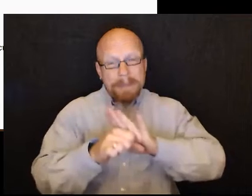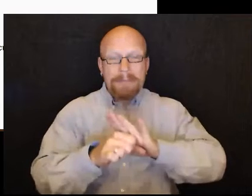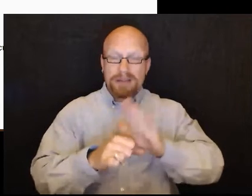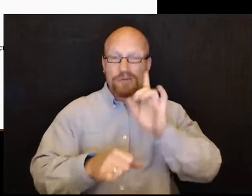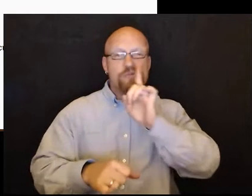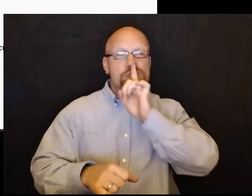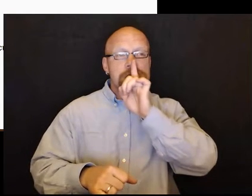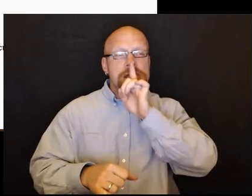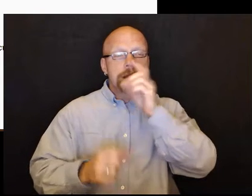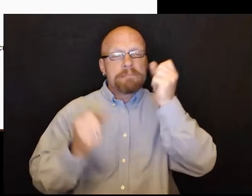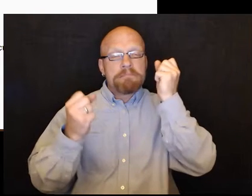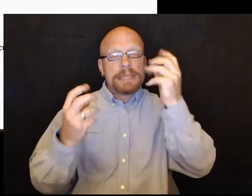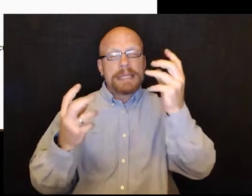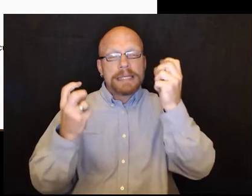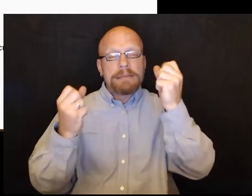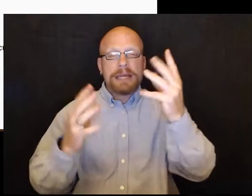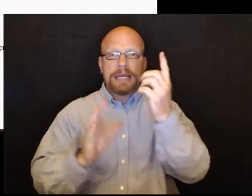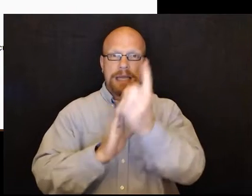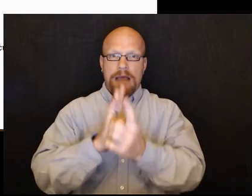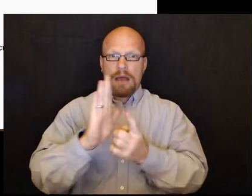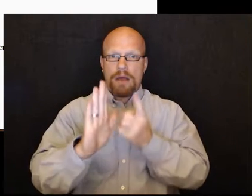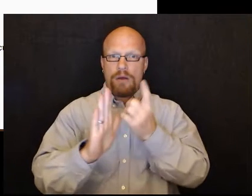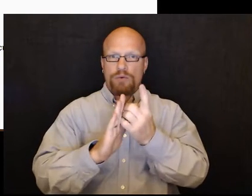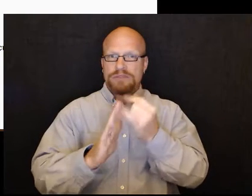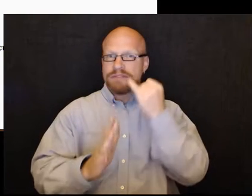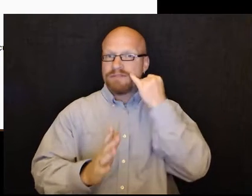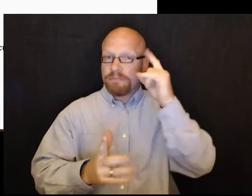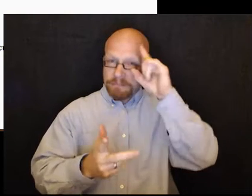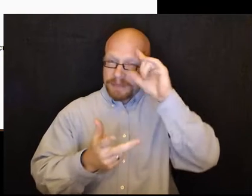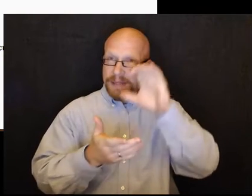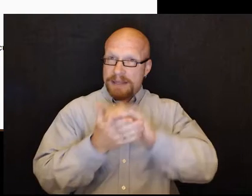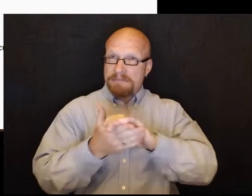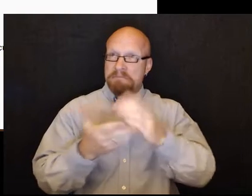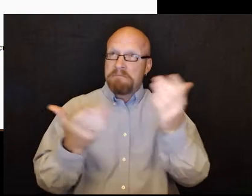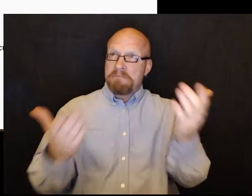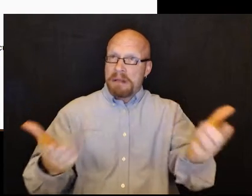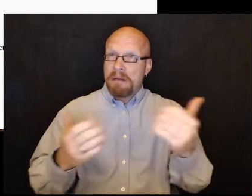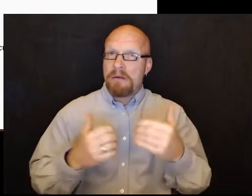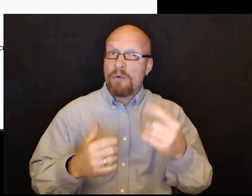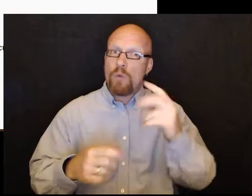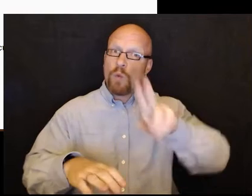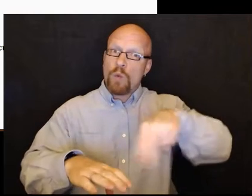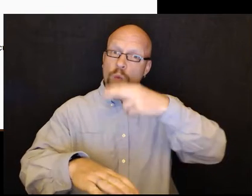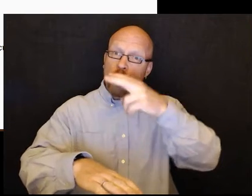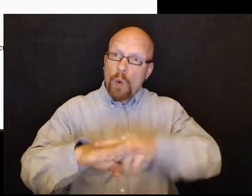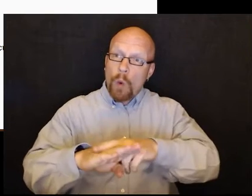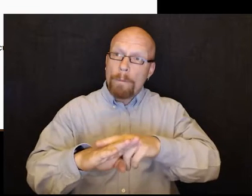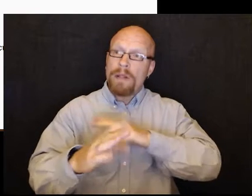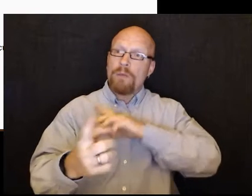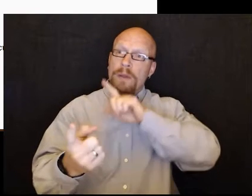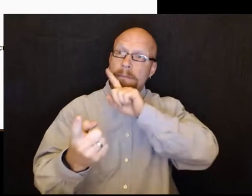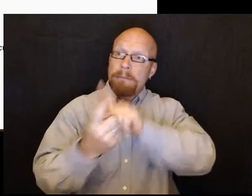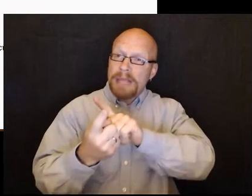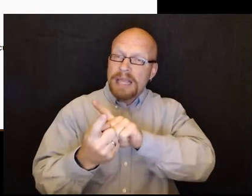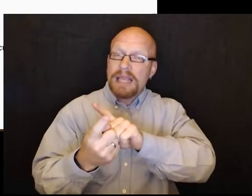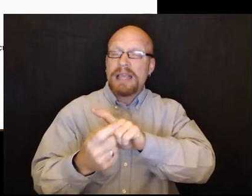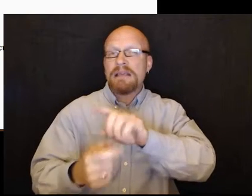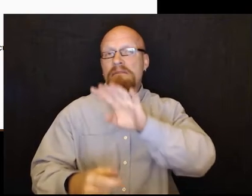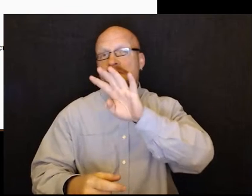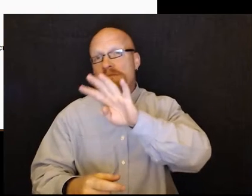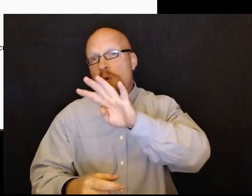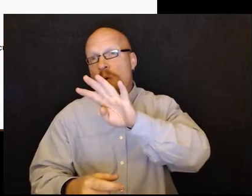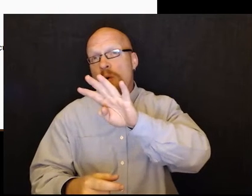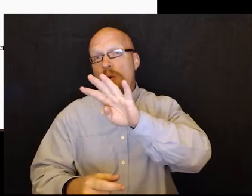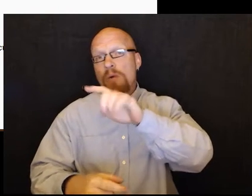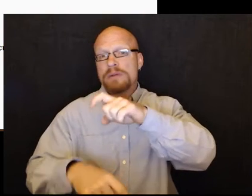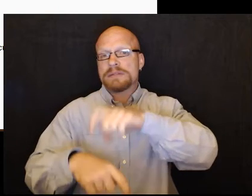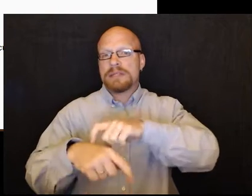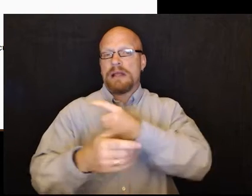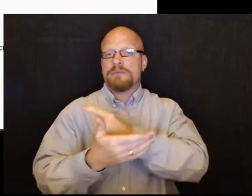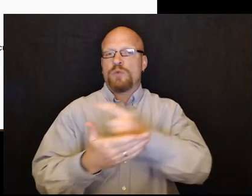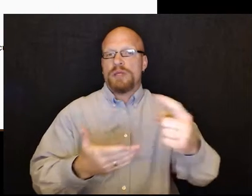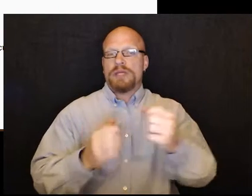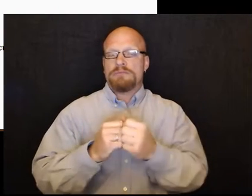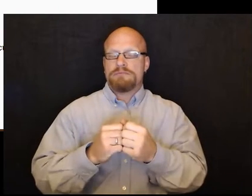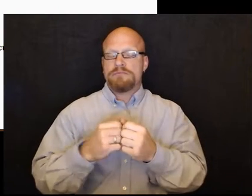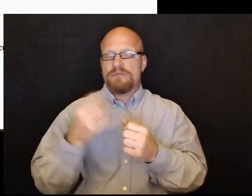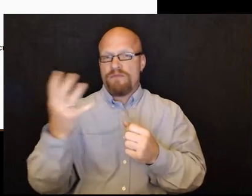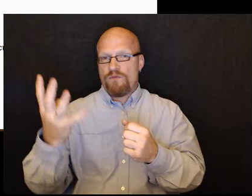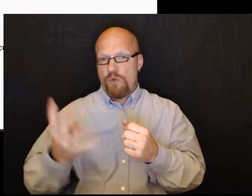really your time commitment for this course is quite a bit